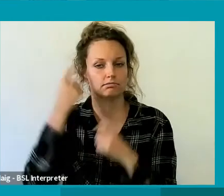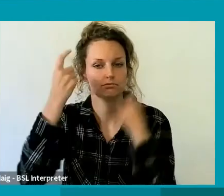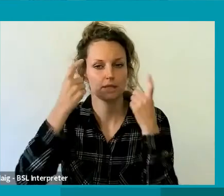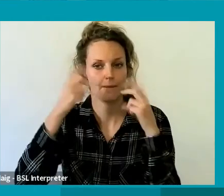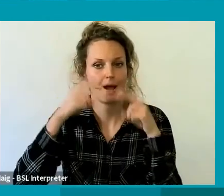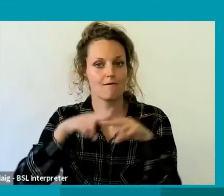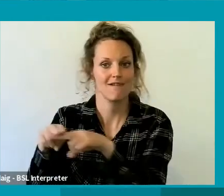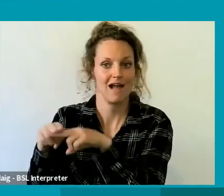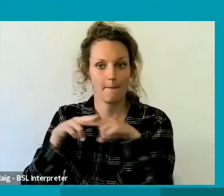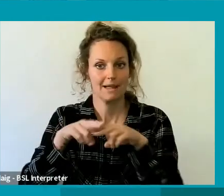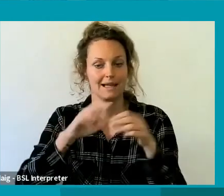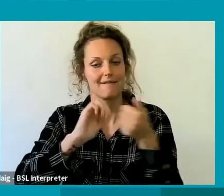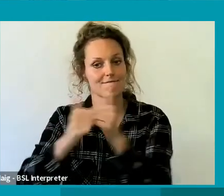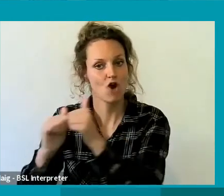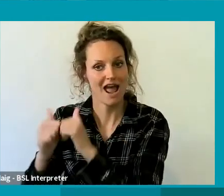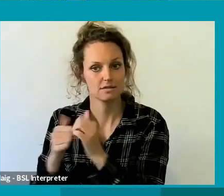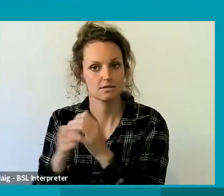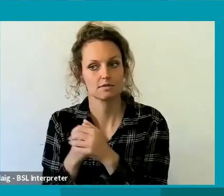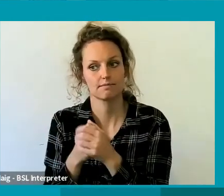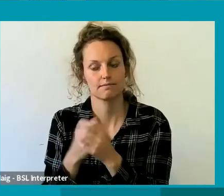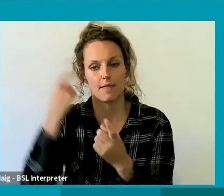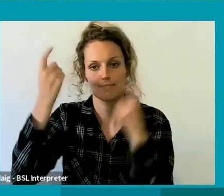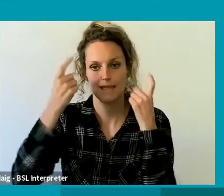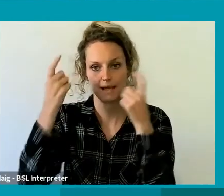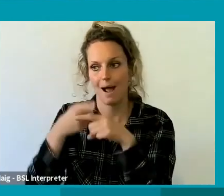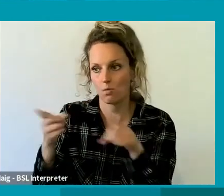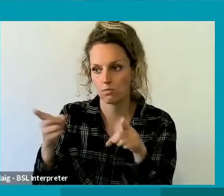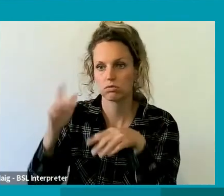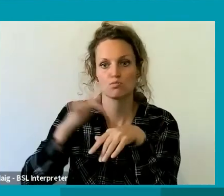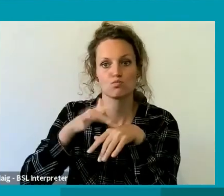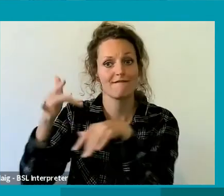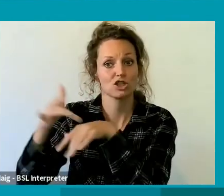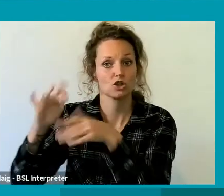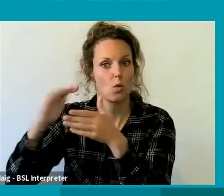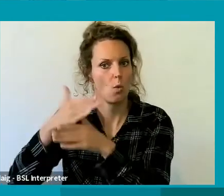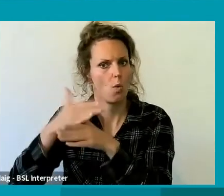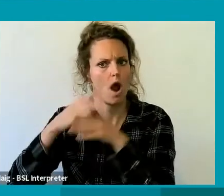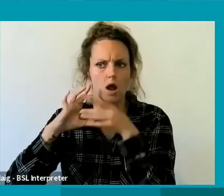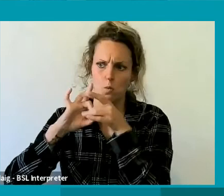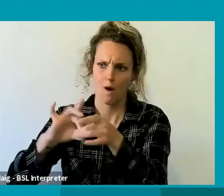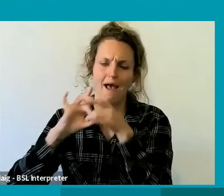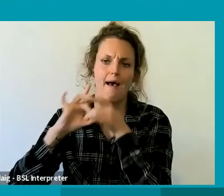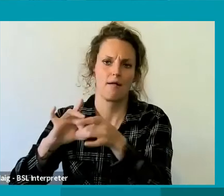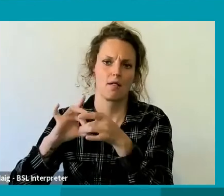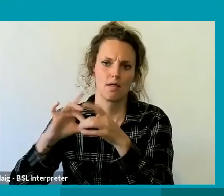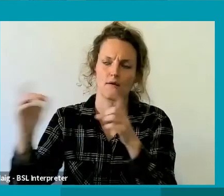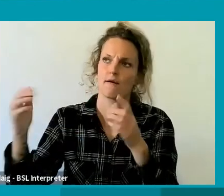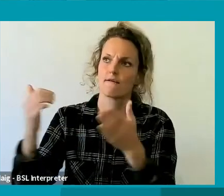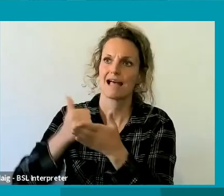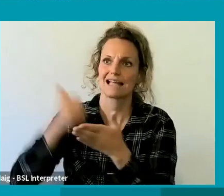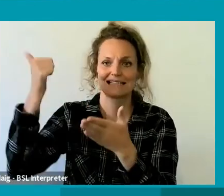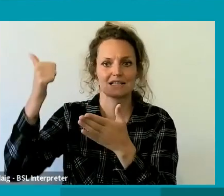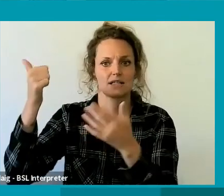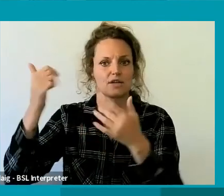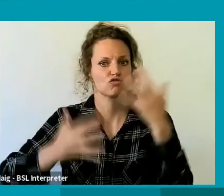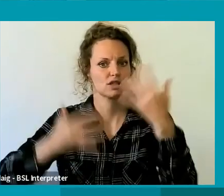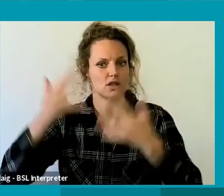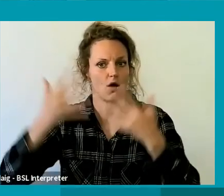but think about those professionals where you've worked really well with where you've achieved fabulous results together.